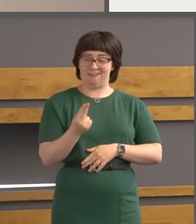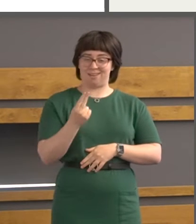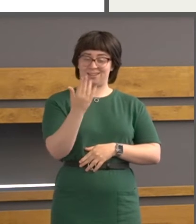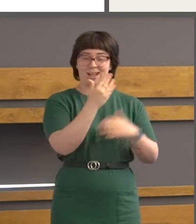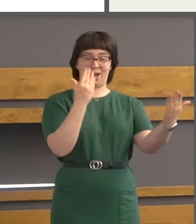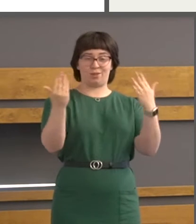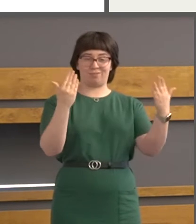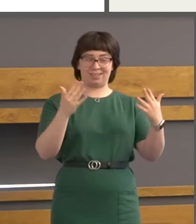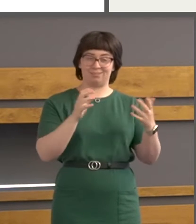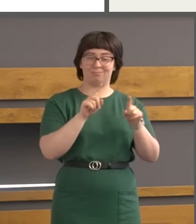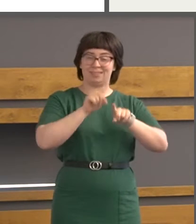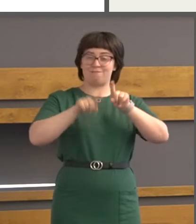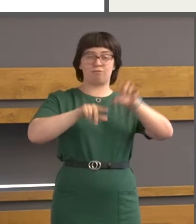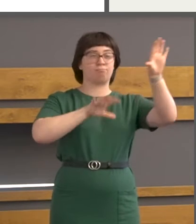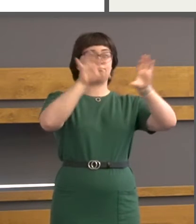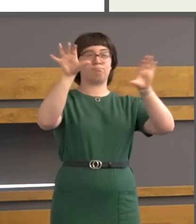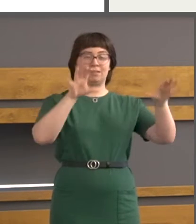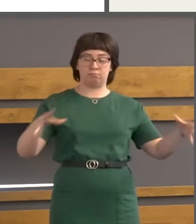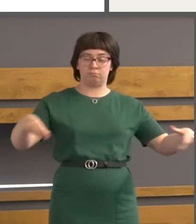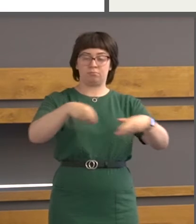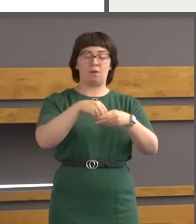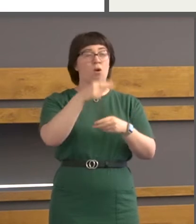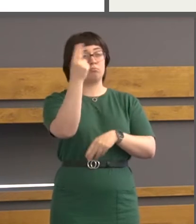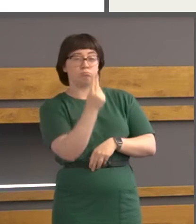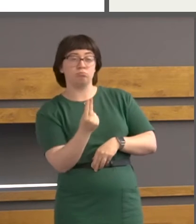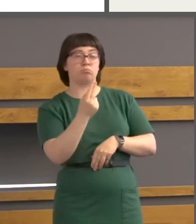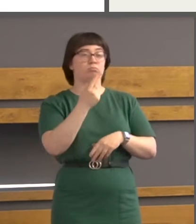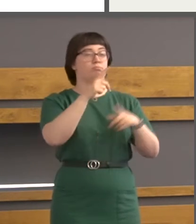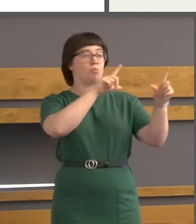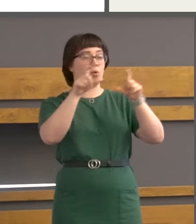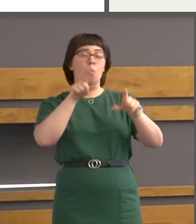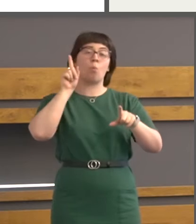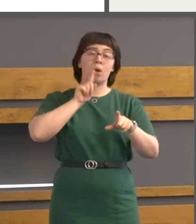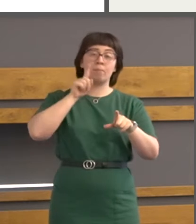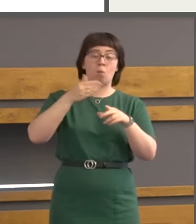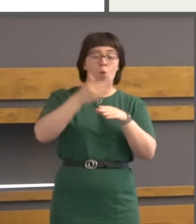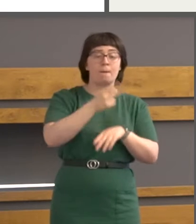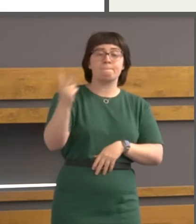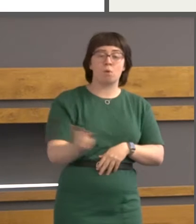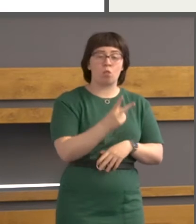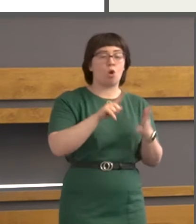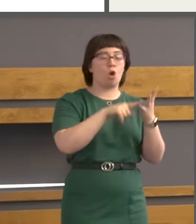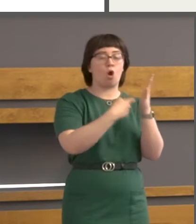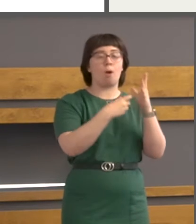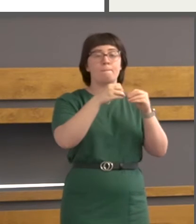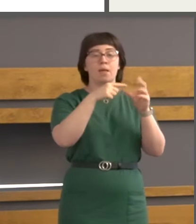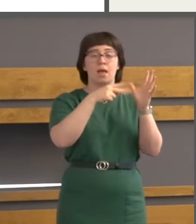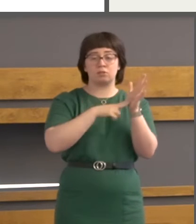is a collage that incorporates drawings and photographs of women who are working both in the urban and rural environments